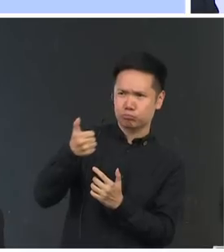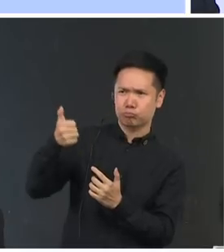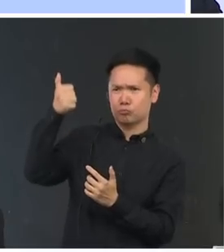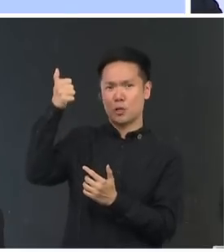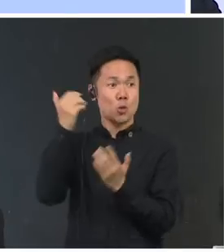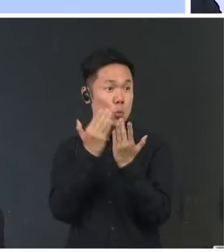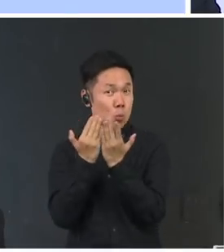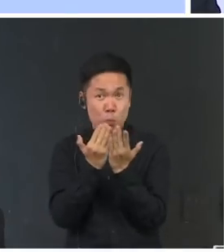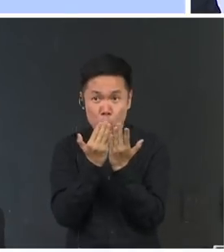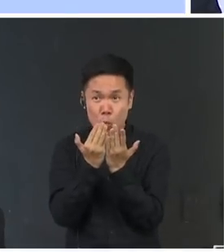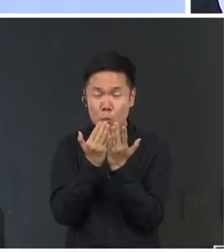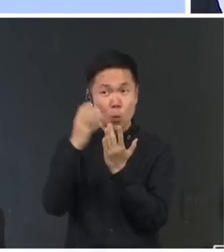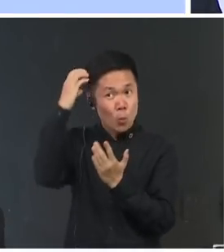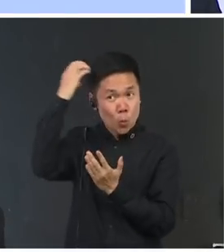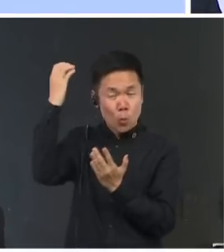That's when the struggle for the Deaf inclined.